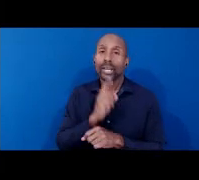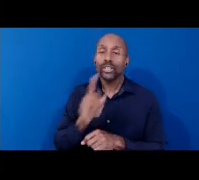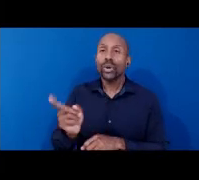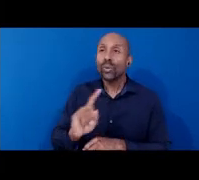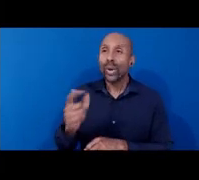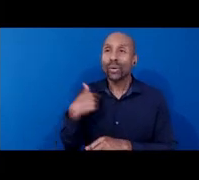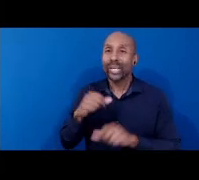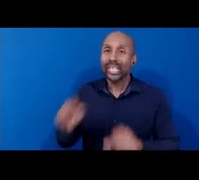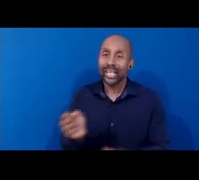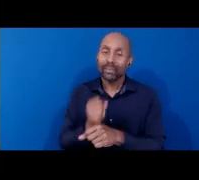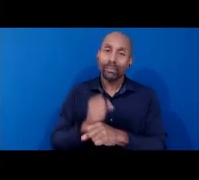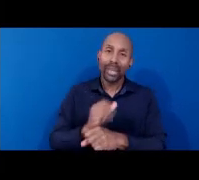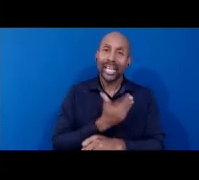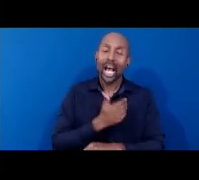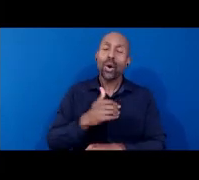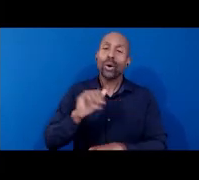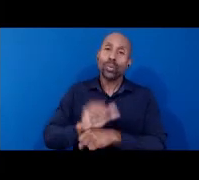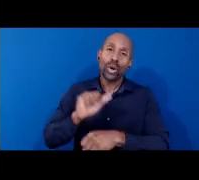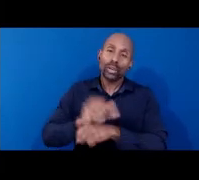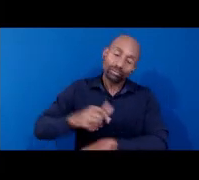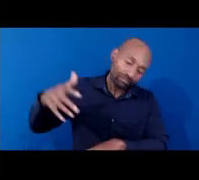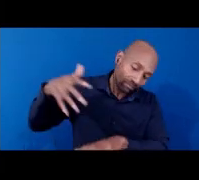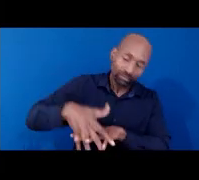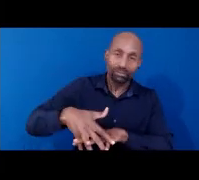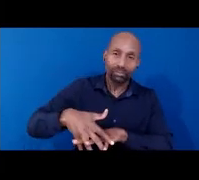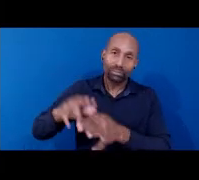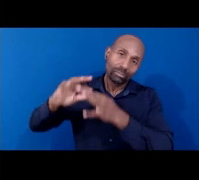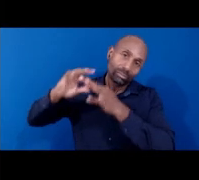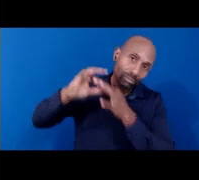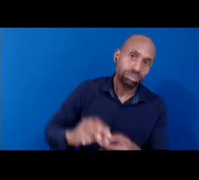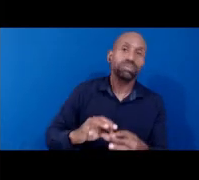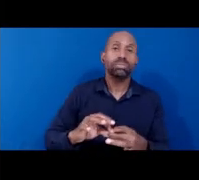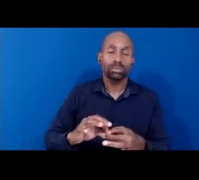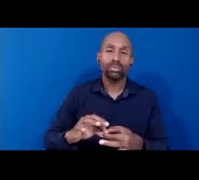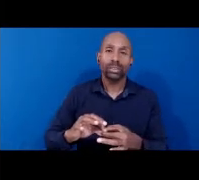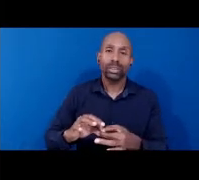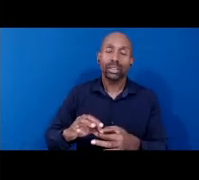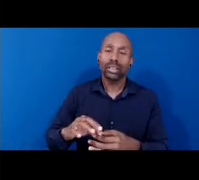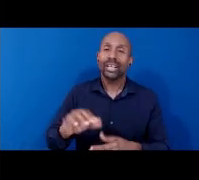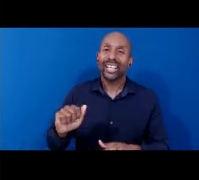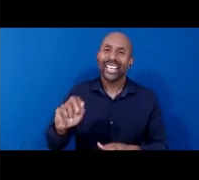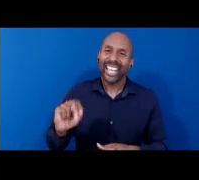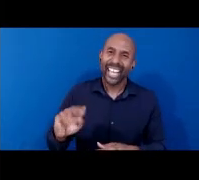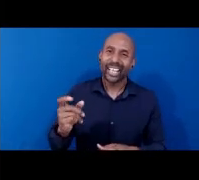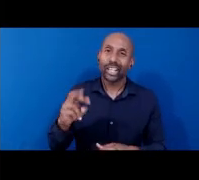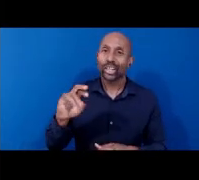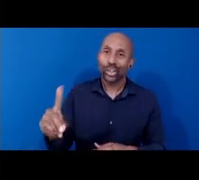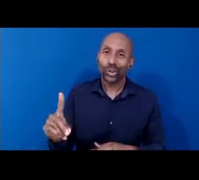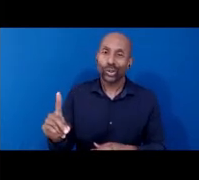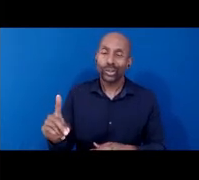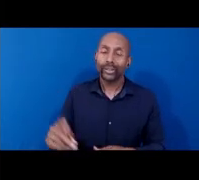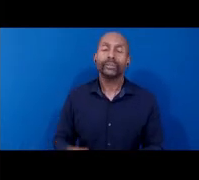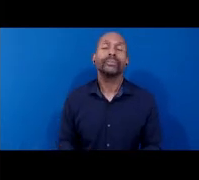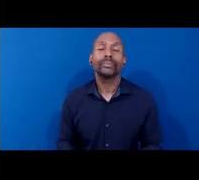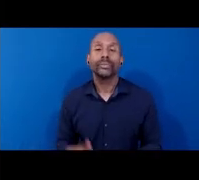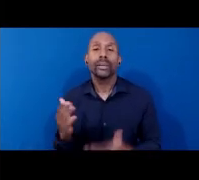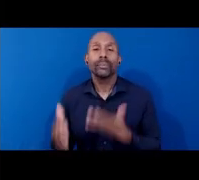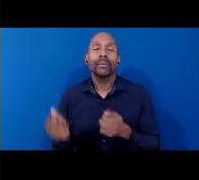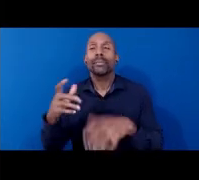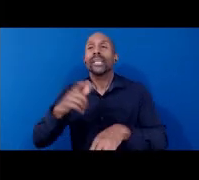Often when you do this work, sometimes we're we're working on surface level issues or we might have many people spread across challenges.